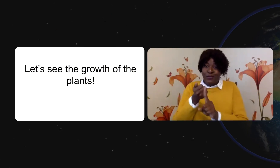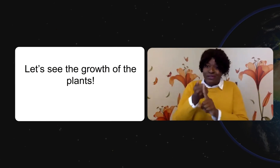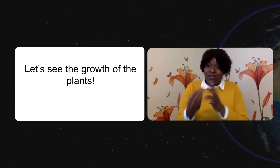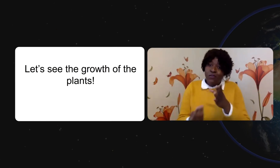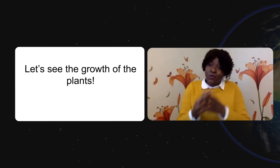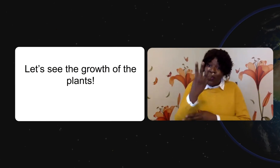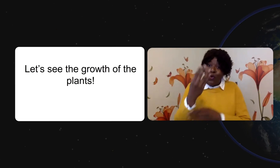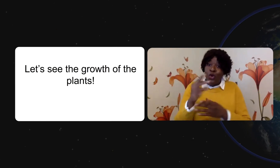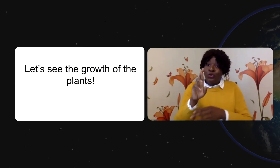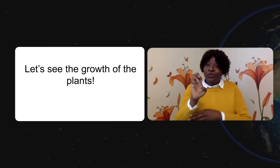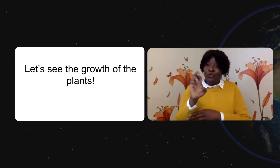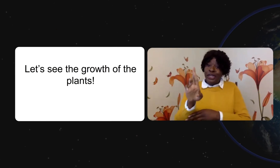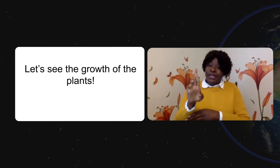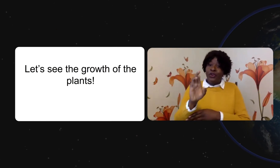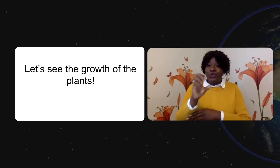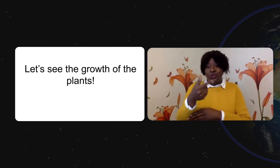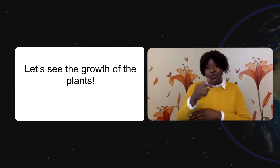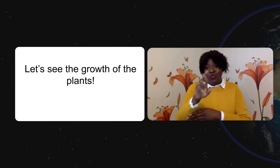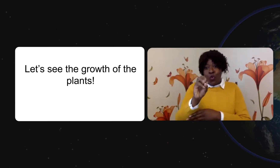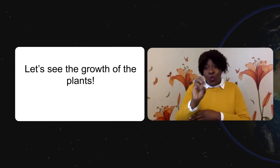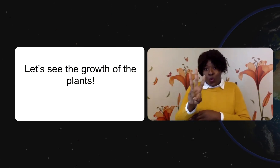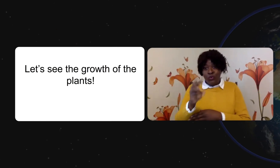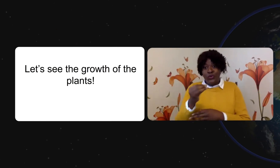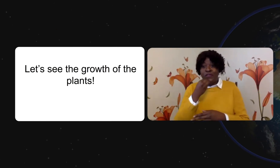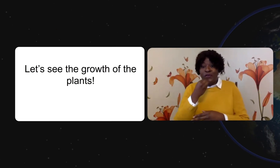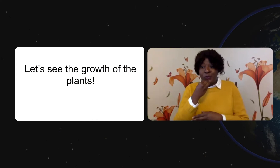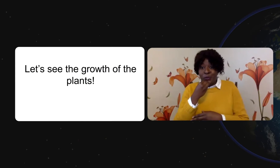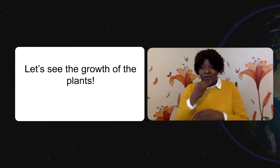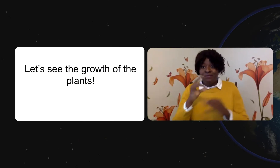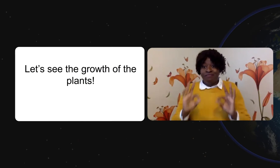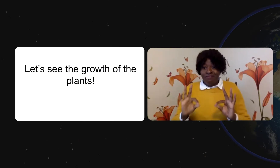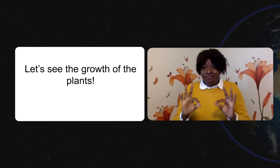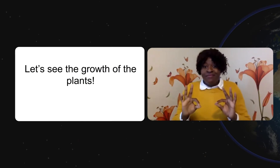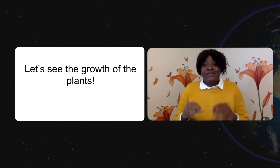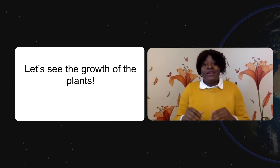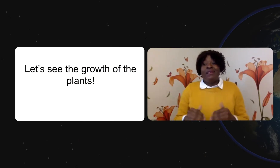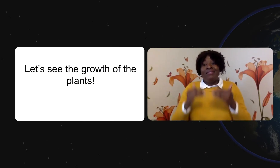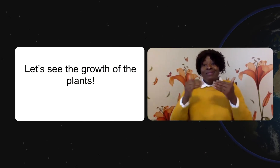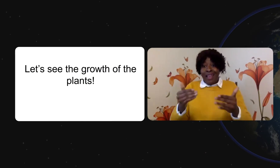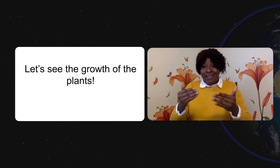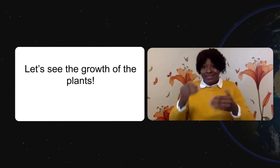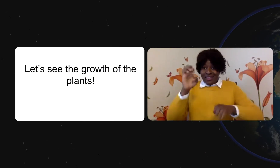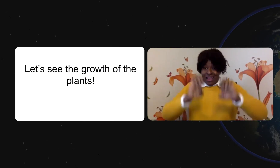But, you can grow or regrow some of your own food!